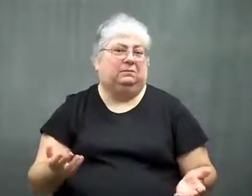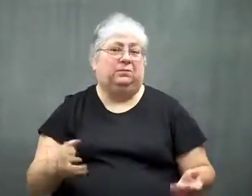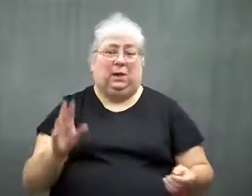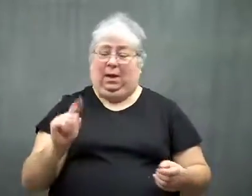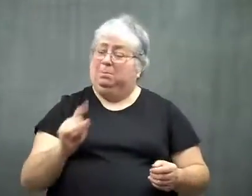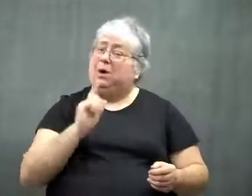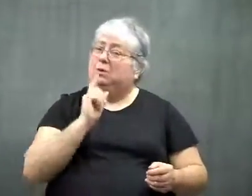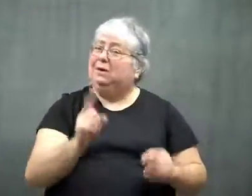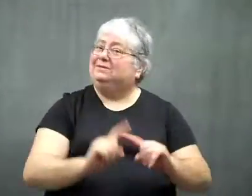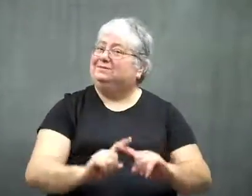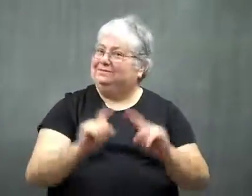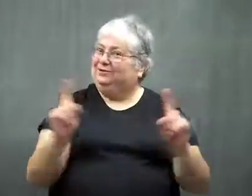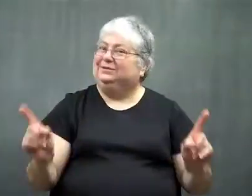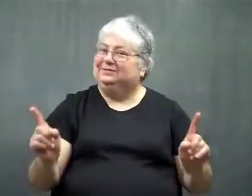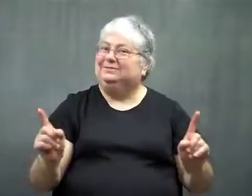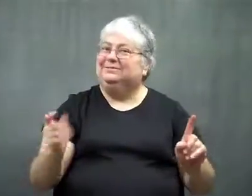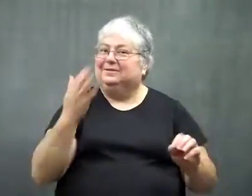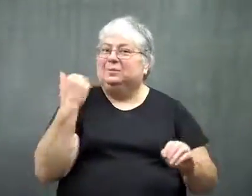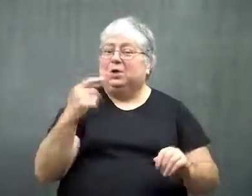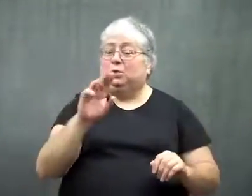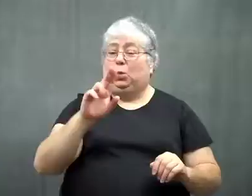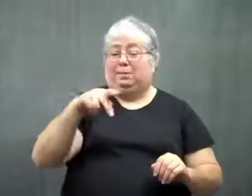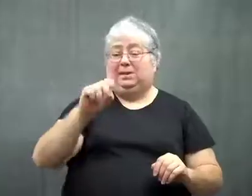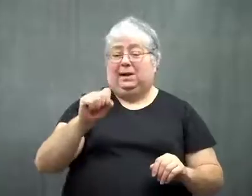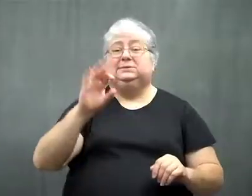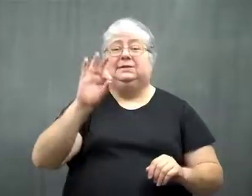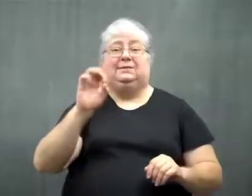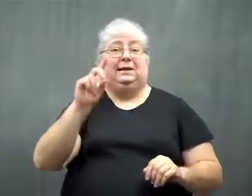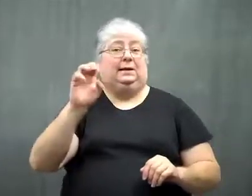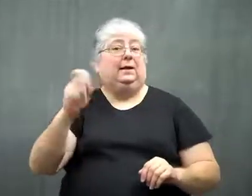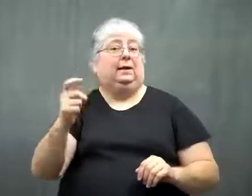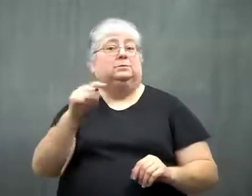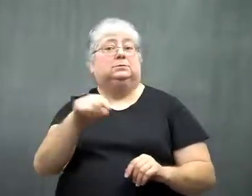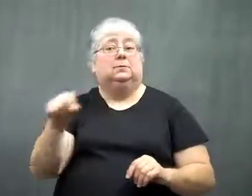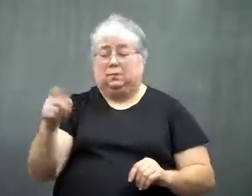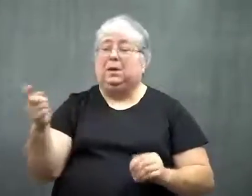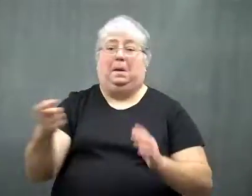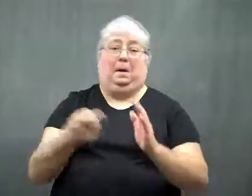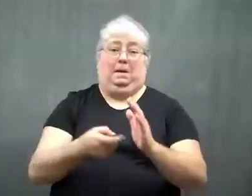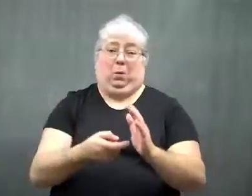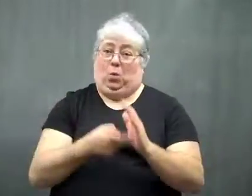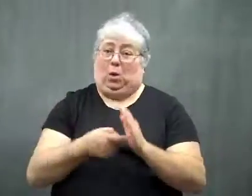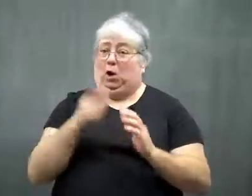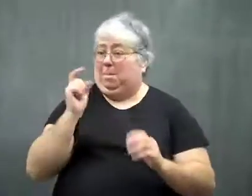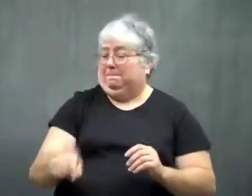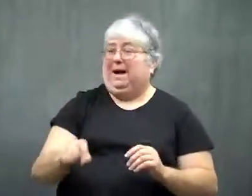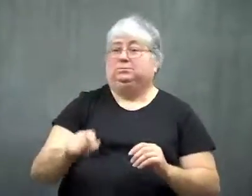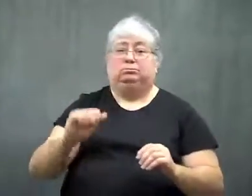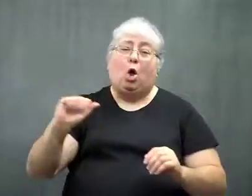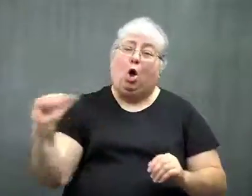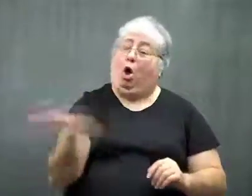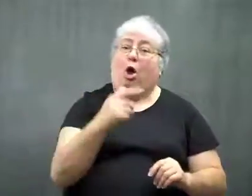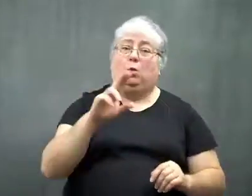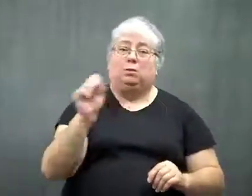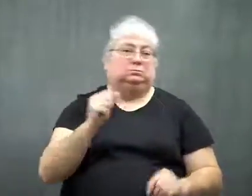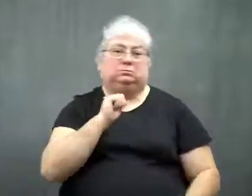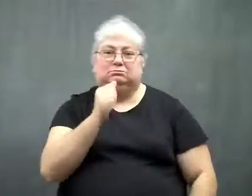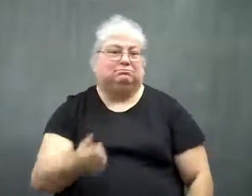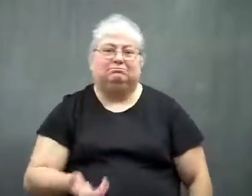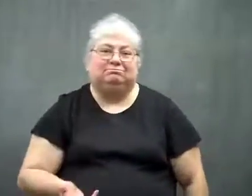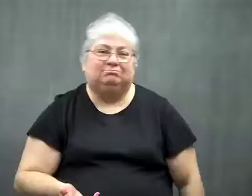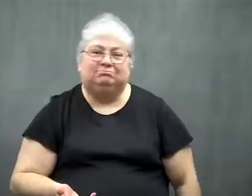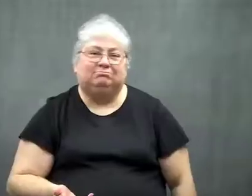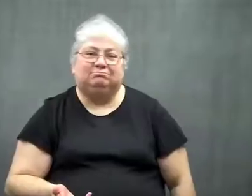There is a difference, however. Services like UPS and Fed Ex are not required to deliver everywhere.